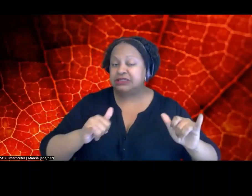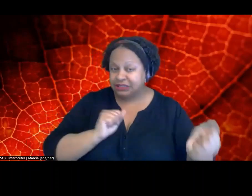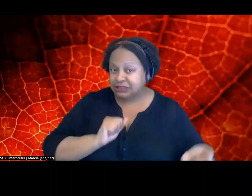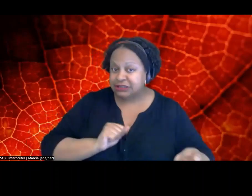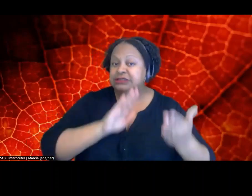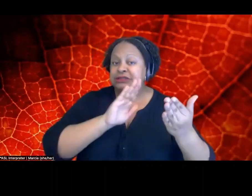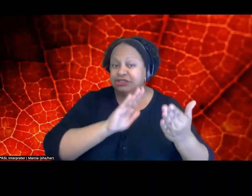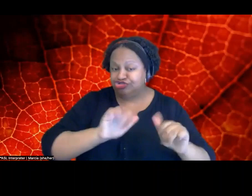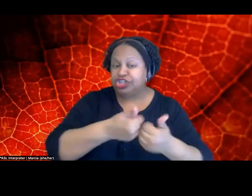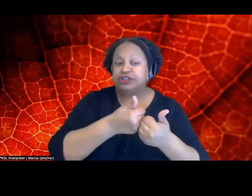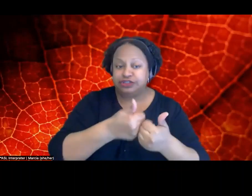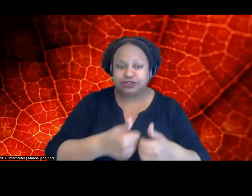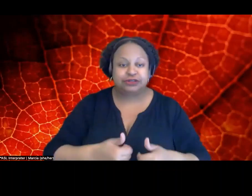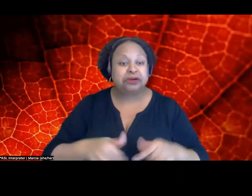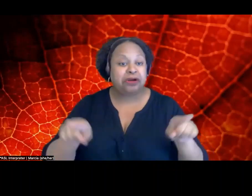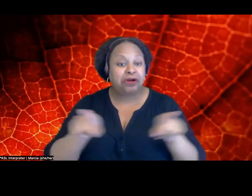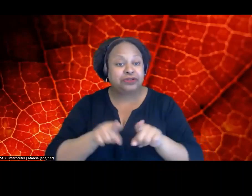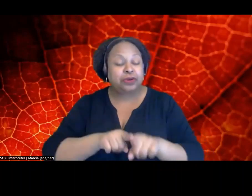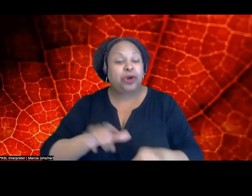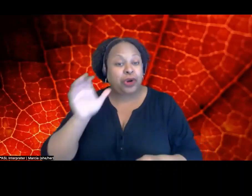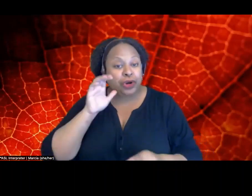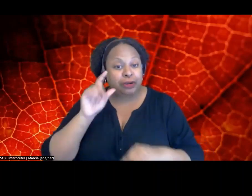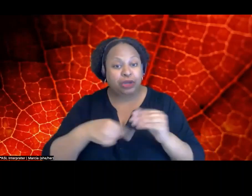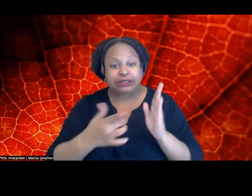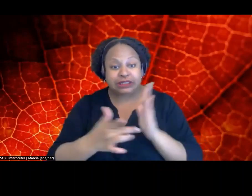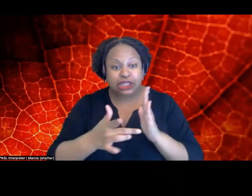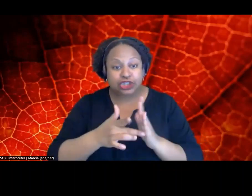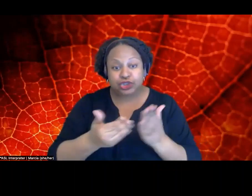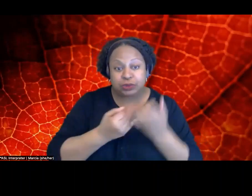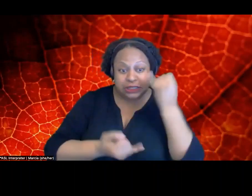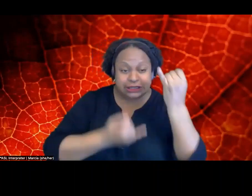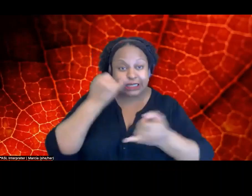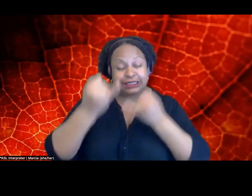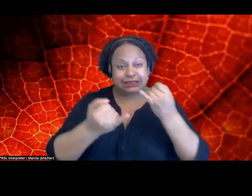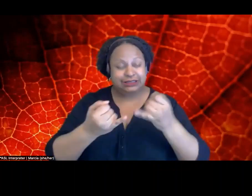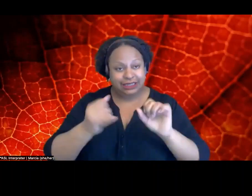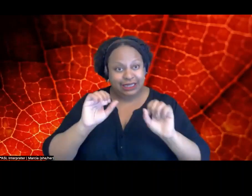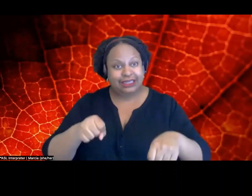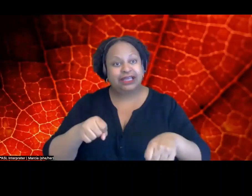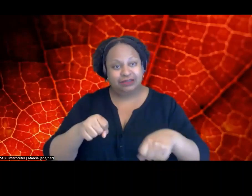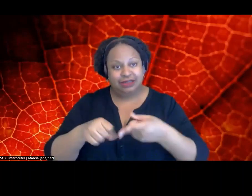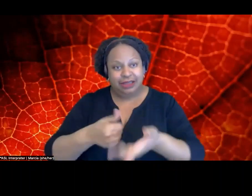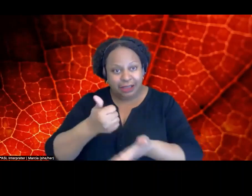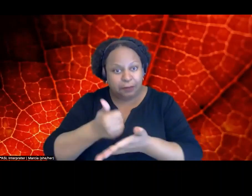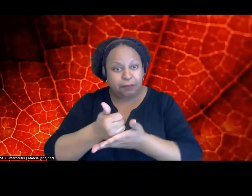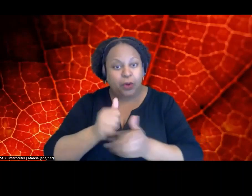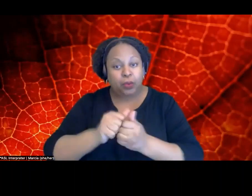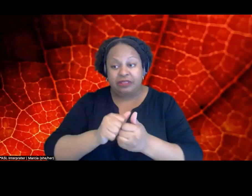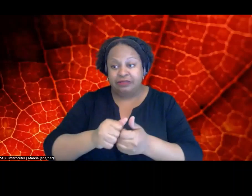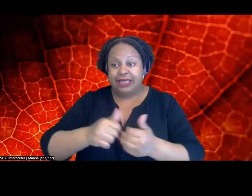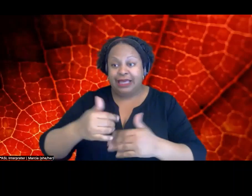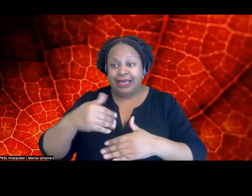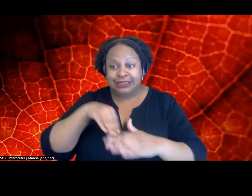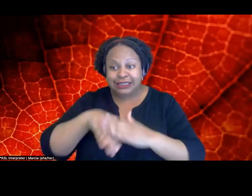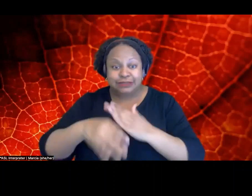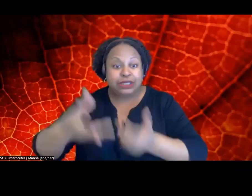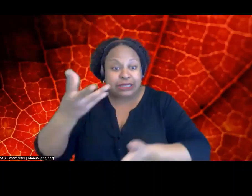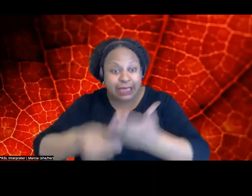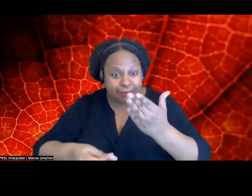We also heard how technology and innovation can bridge the accessibility gap. A thank you to Jason at Microsoft for joining us.